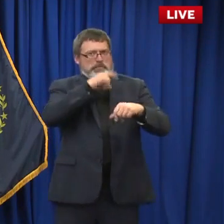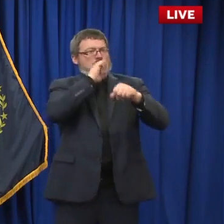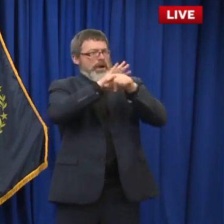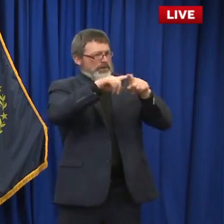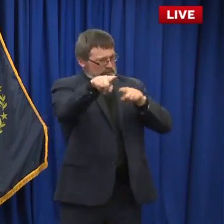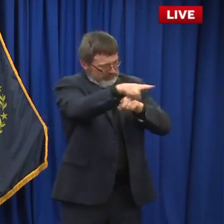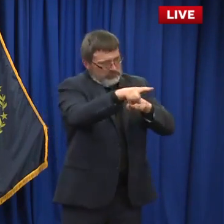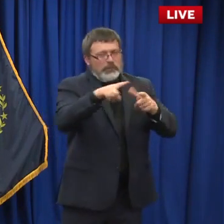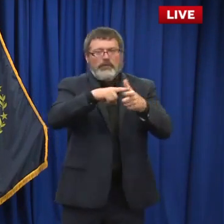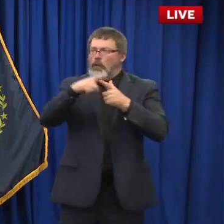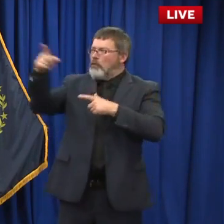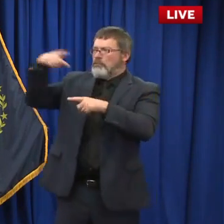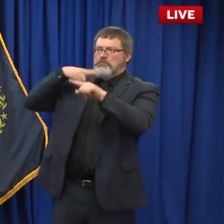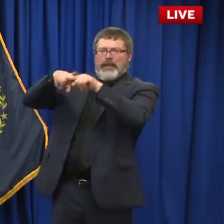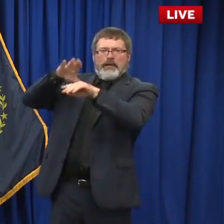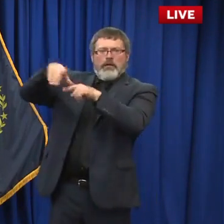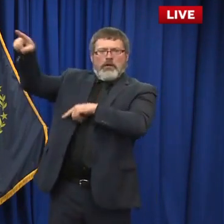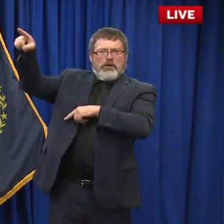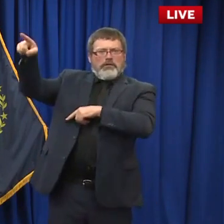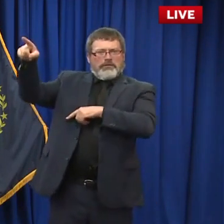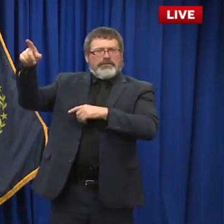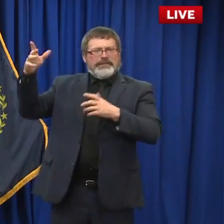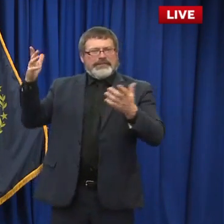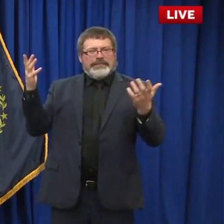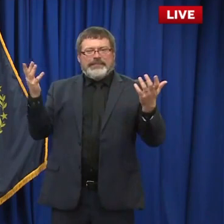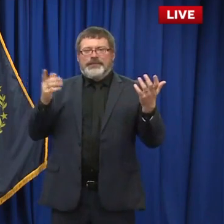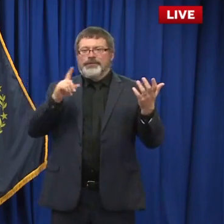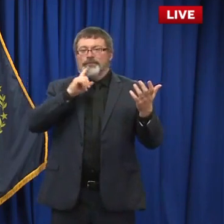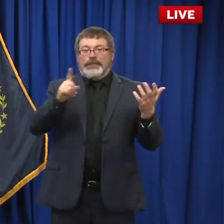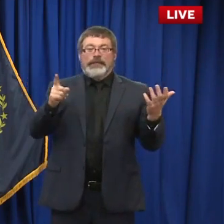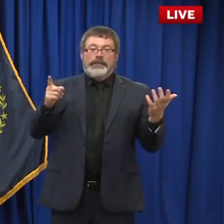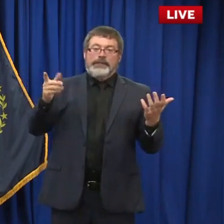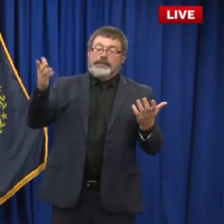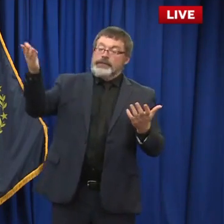SHORT, BUT IT MEANS WE HAVE TO DIP INTO THE RESERVE ACCOUNTS POTENTIALLY TO HELP FOLKS ON THE LOCAL LEVEL.